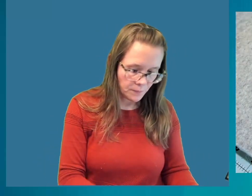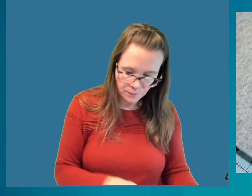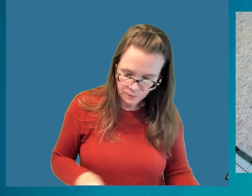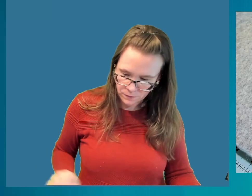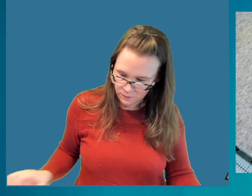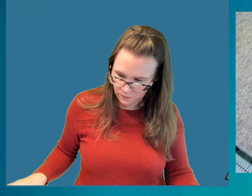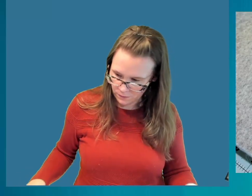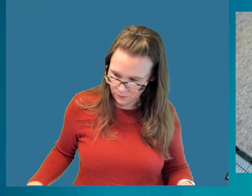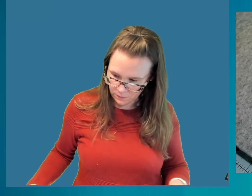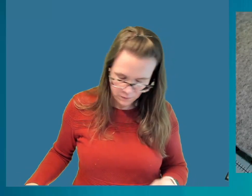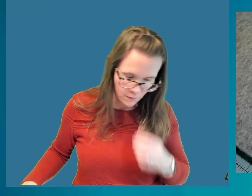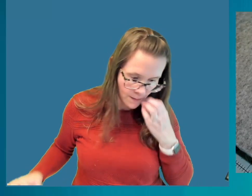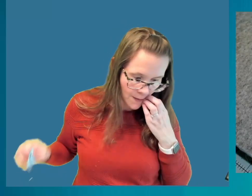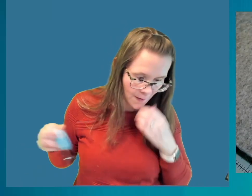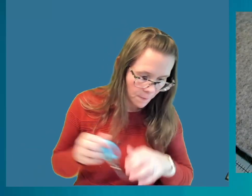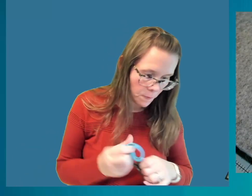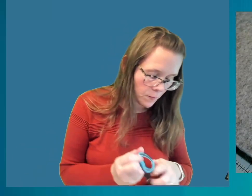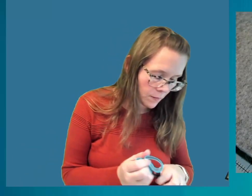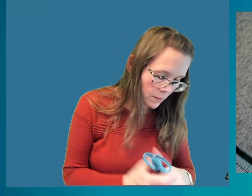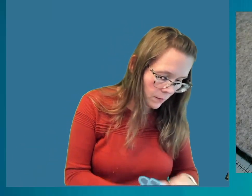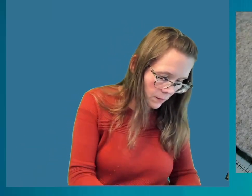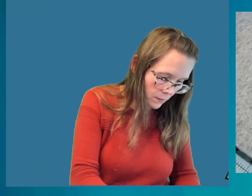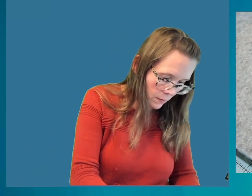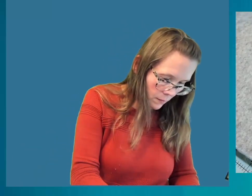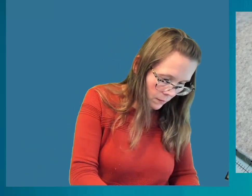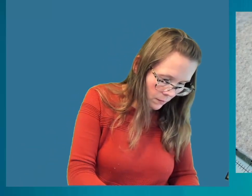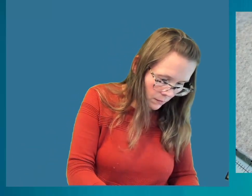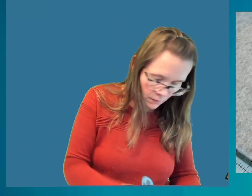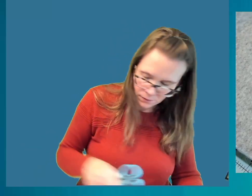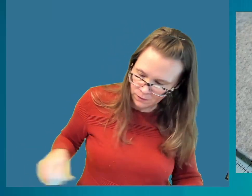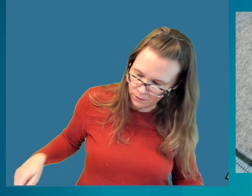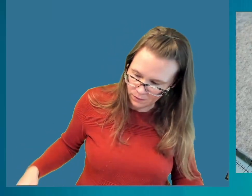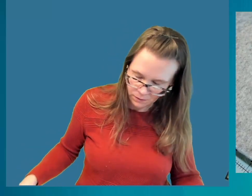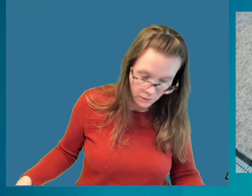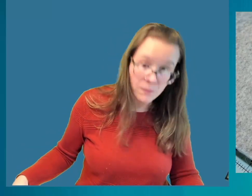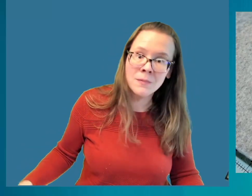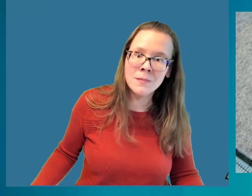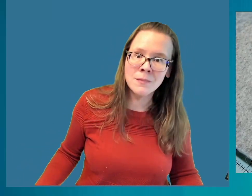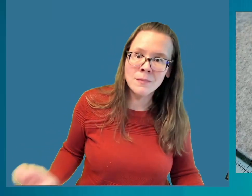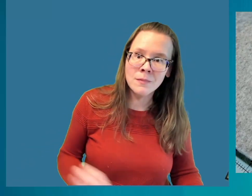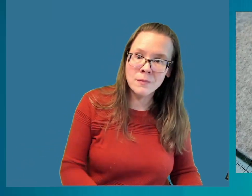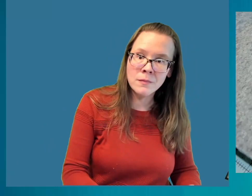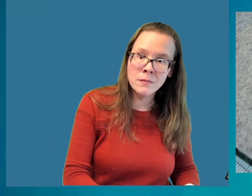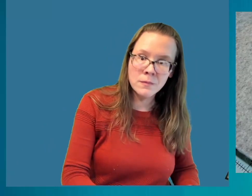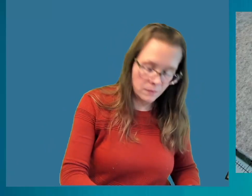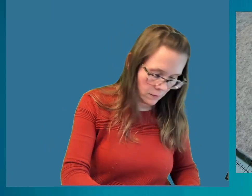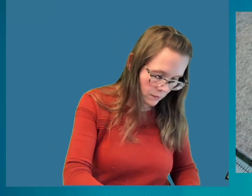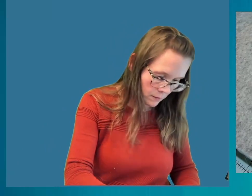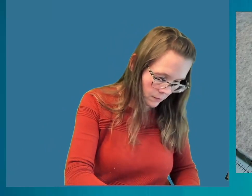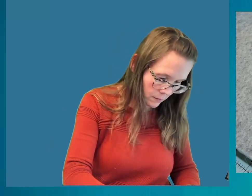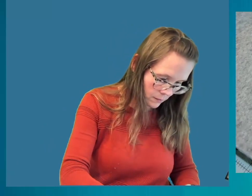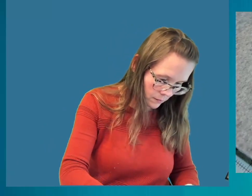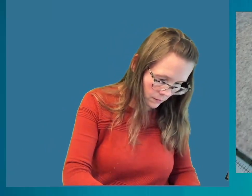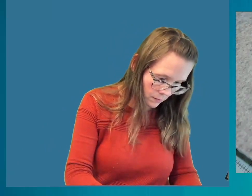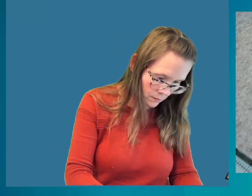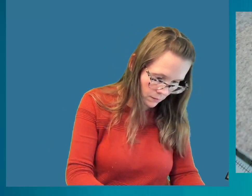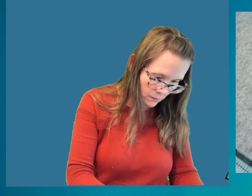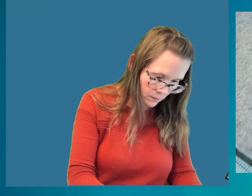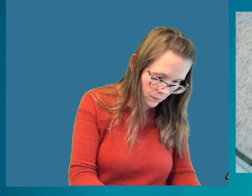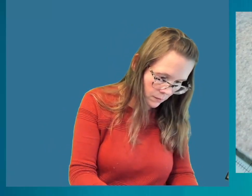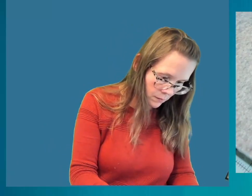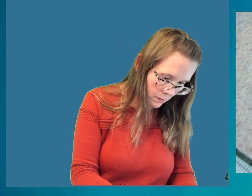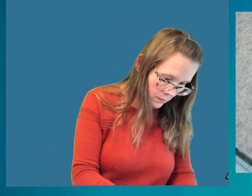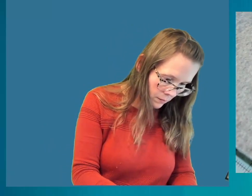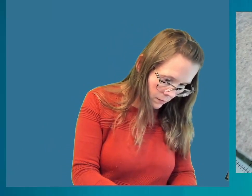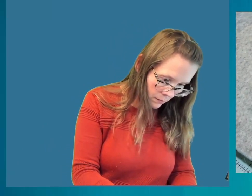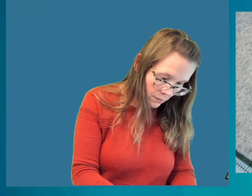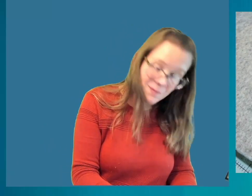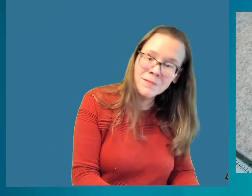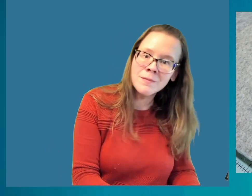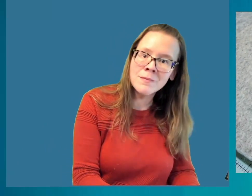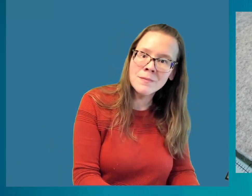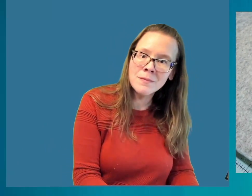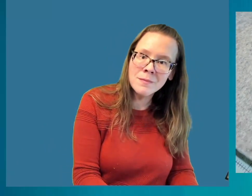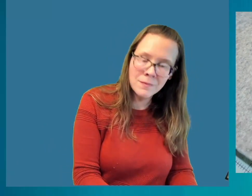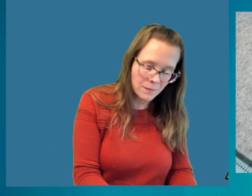uh, by peeling off the paper on the orange splash. Just kind of rip it apart. Here I